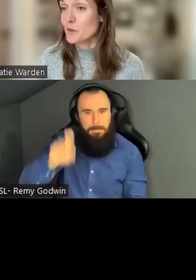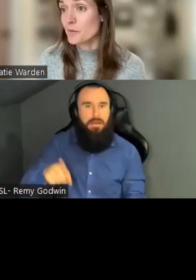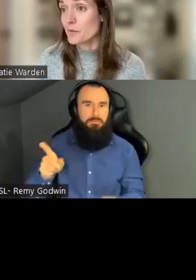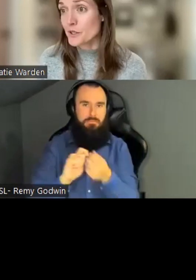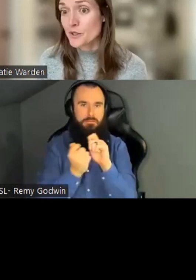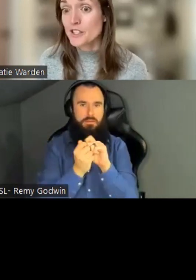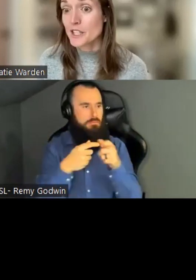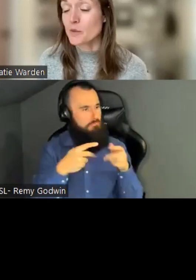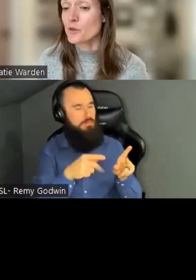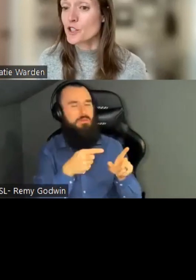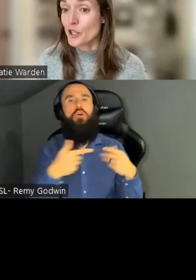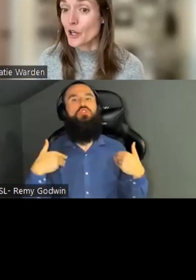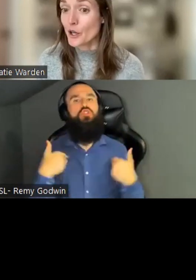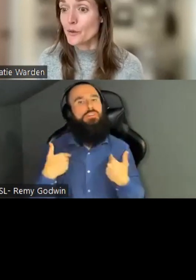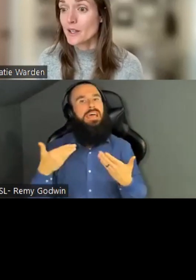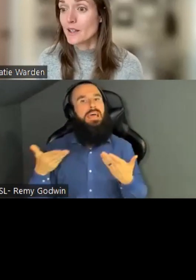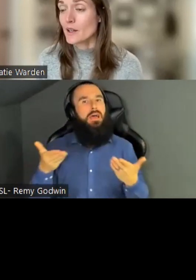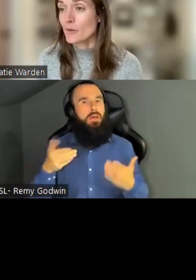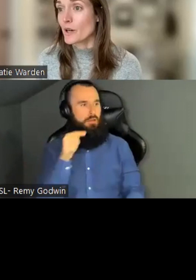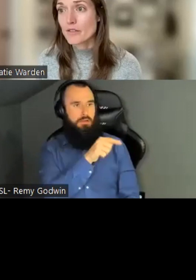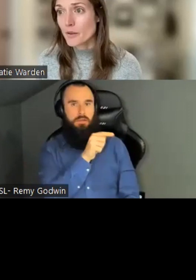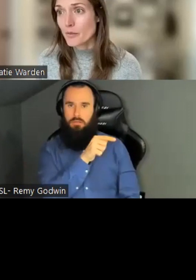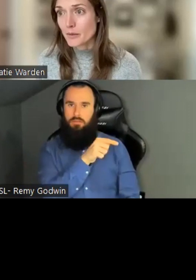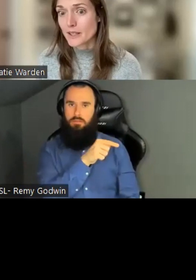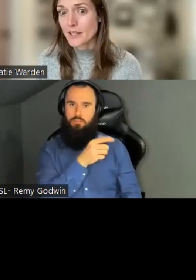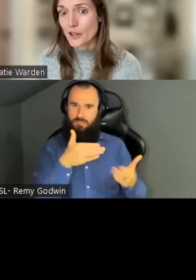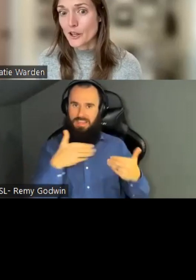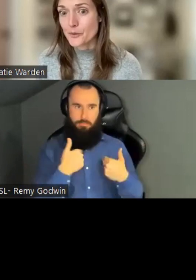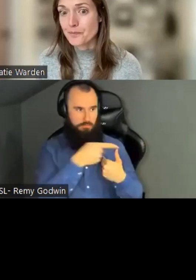to permit service animals to go wherever the public can go.